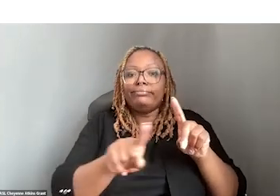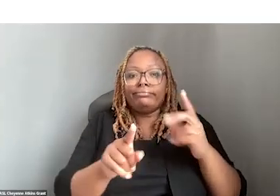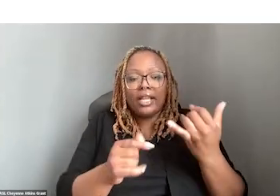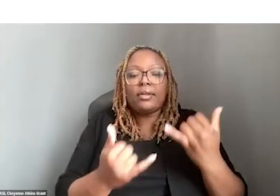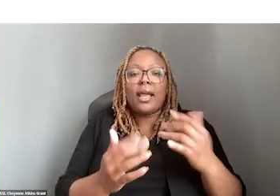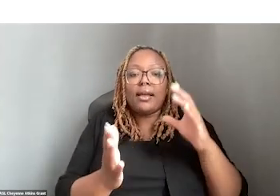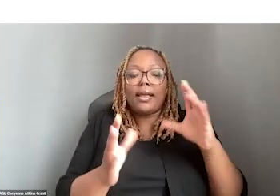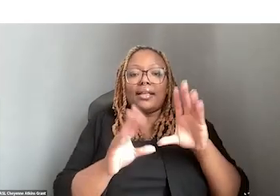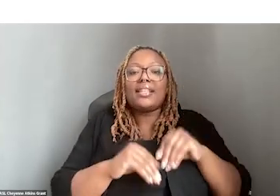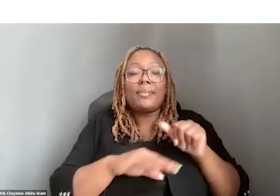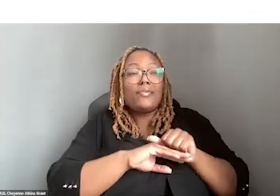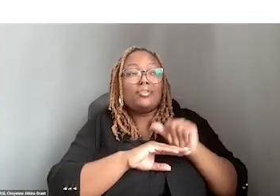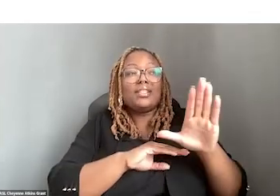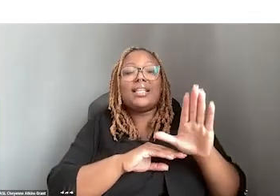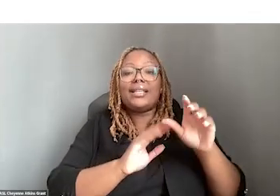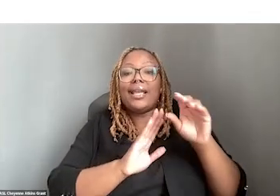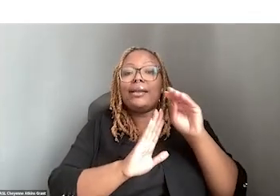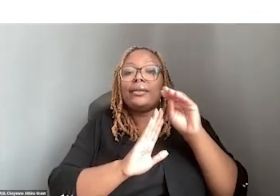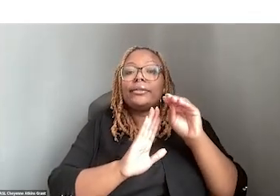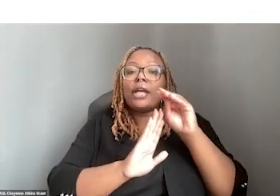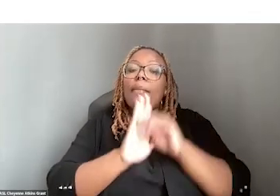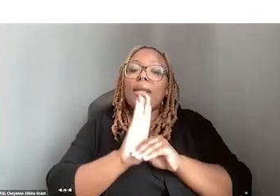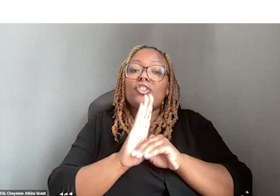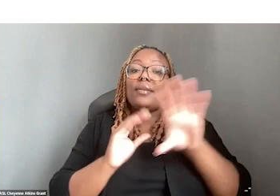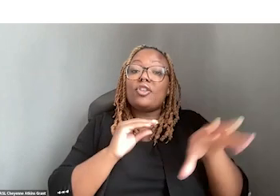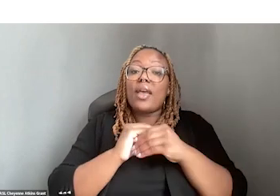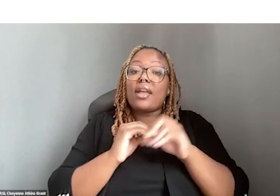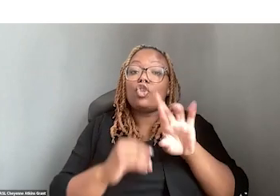If you send in a manuscript and you include your ORCID ID, oftentimes,